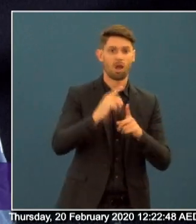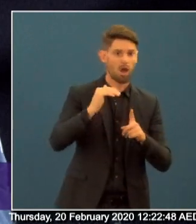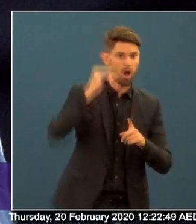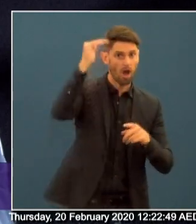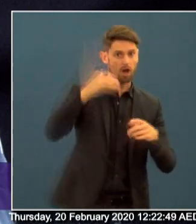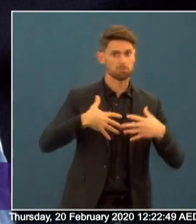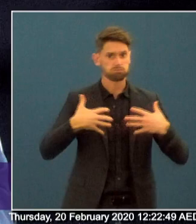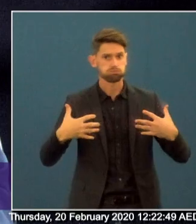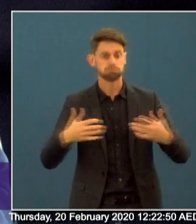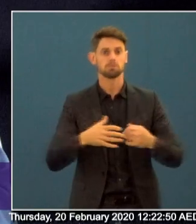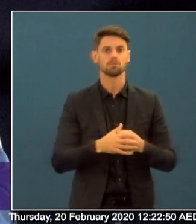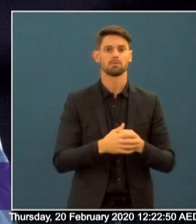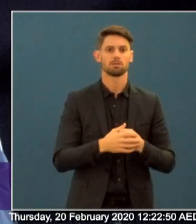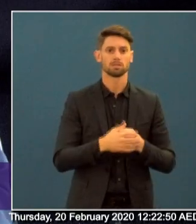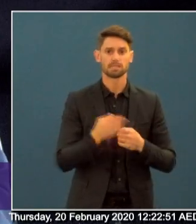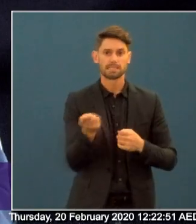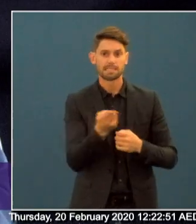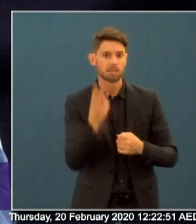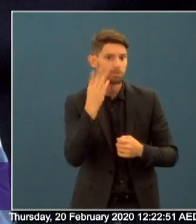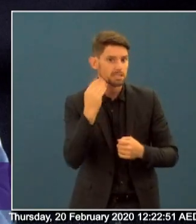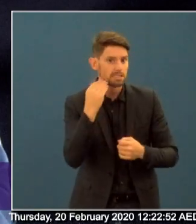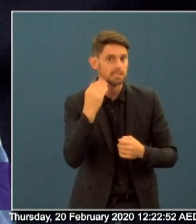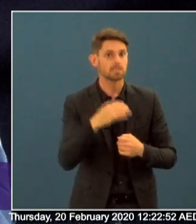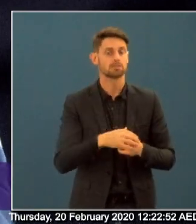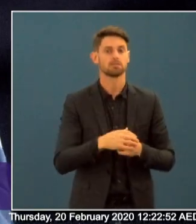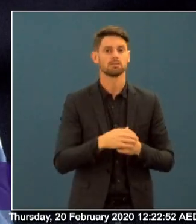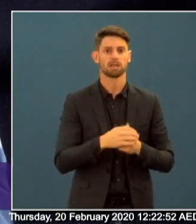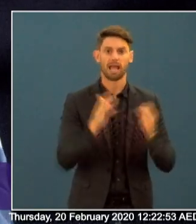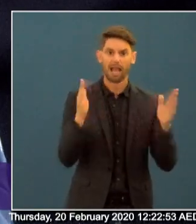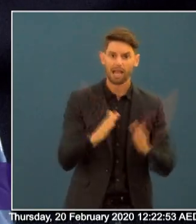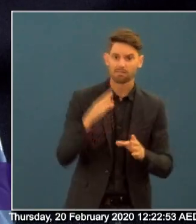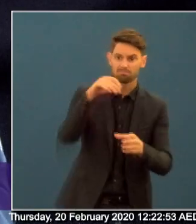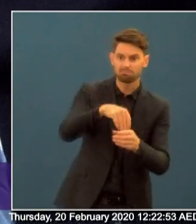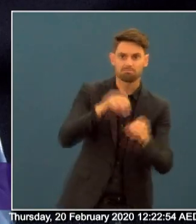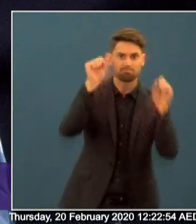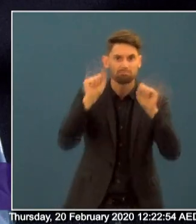high blood pressure, lower participation in exercise programs, keep-fit programs.